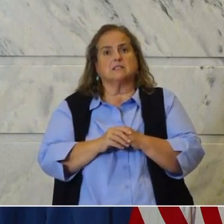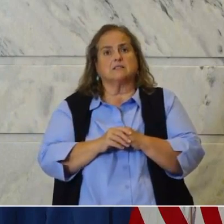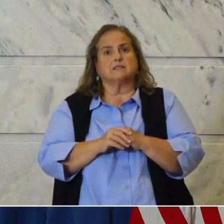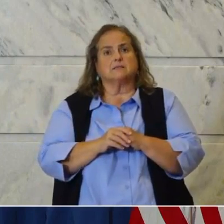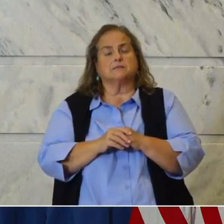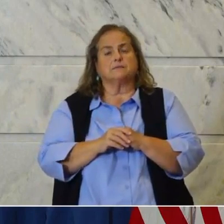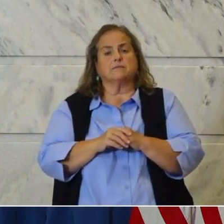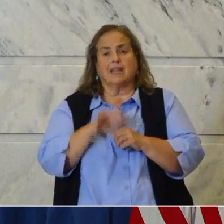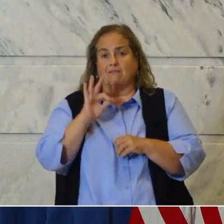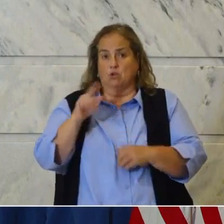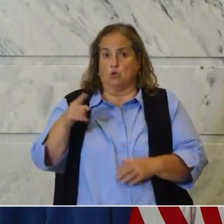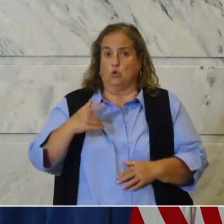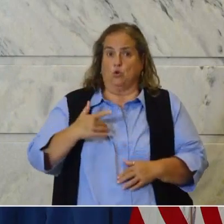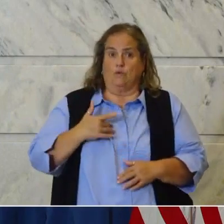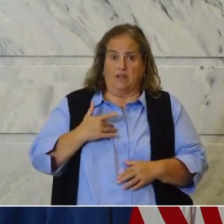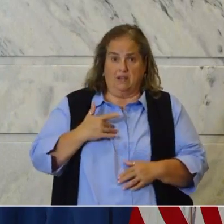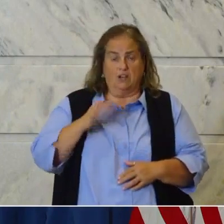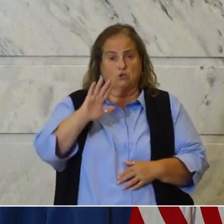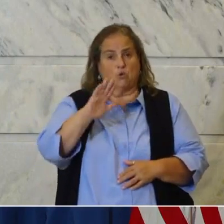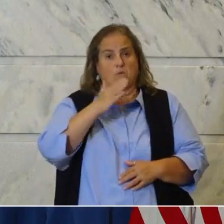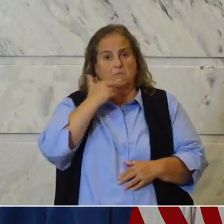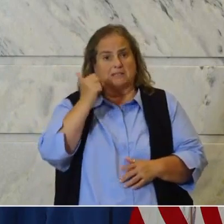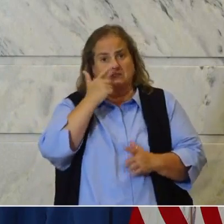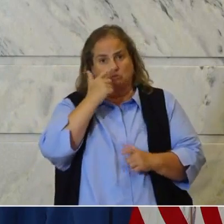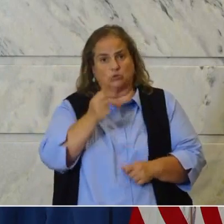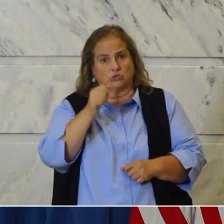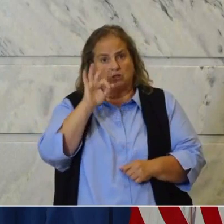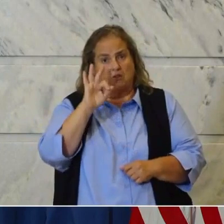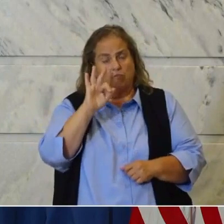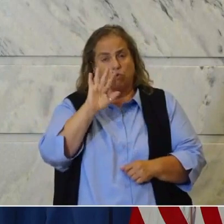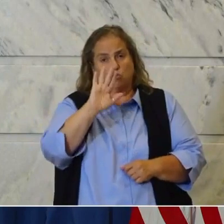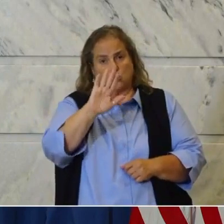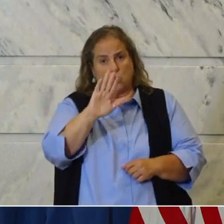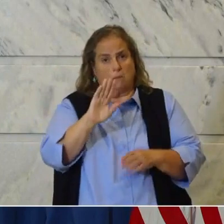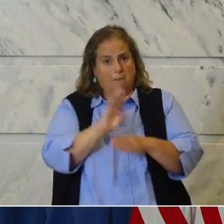this. If they believe that that is in the best interest of that business or